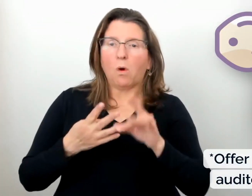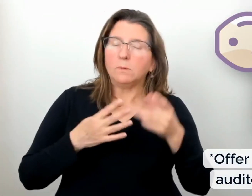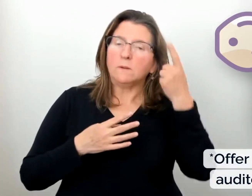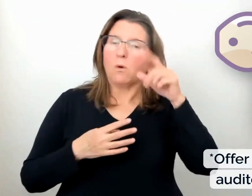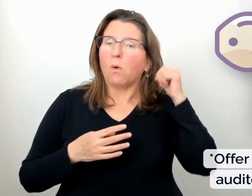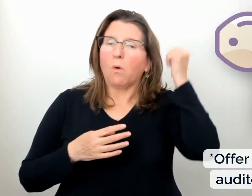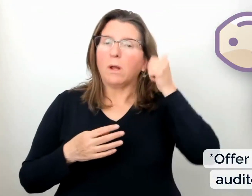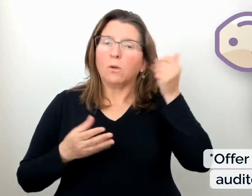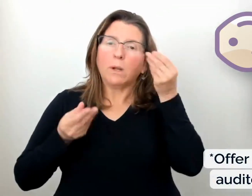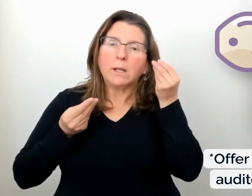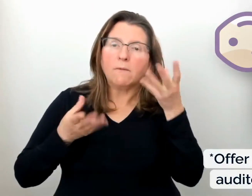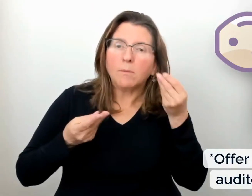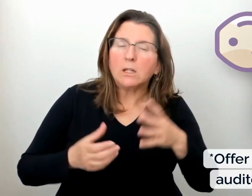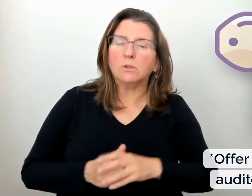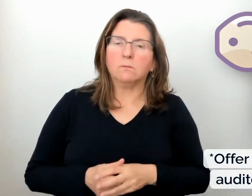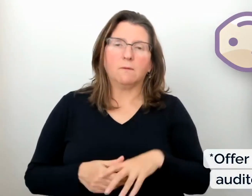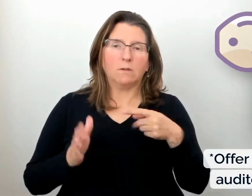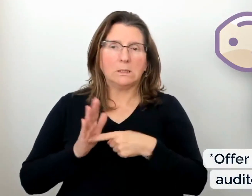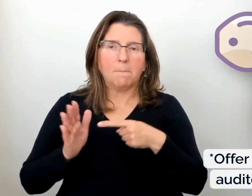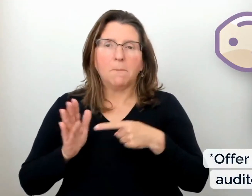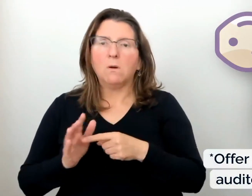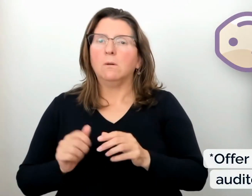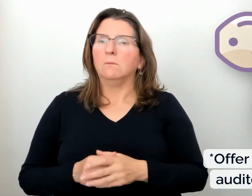Offer alternatives for auditory information.